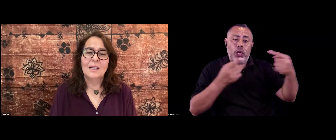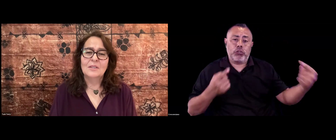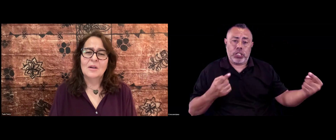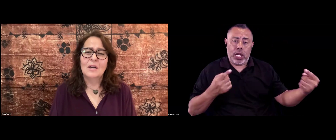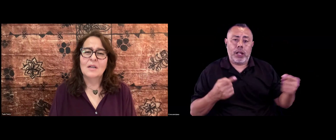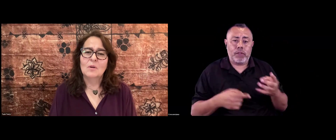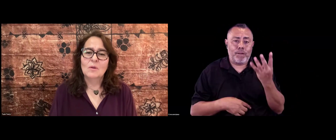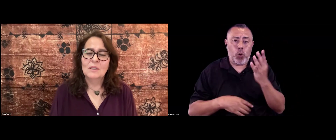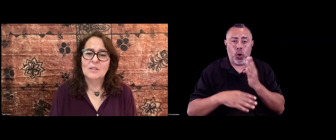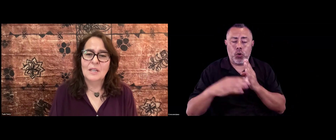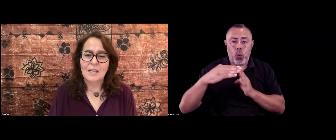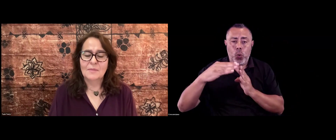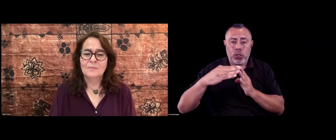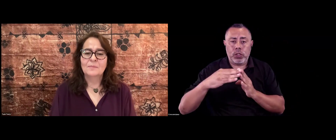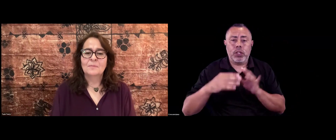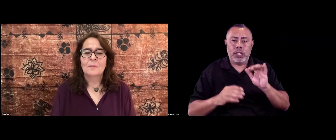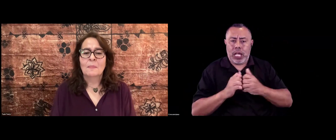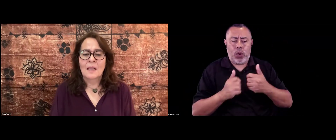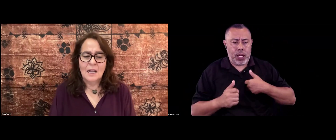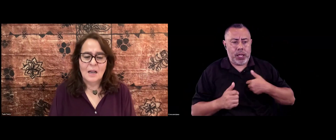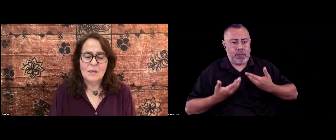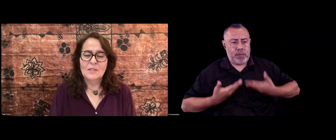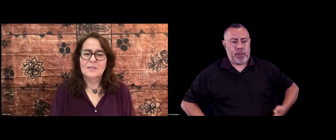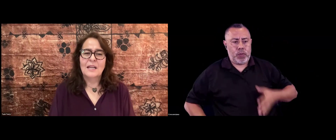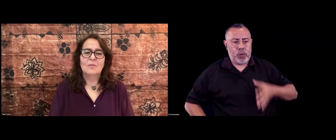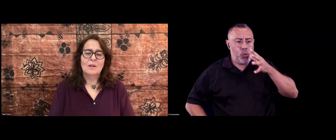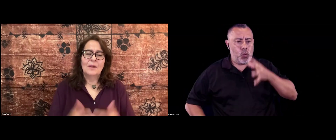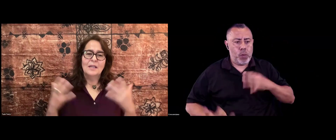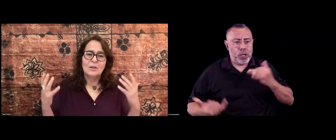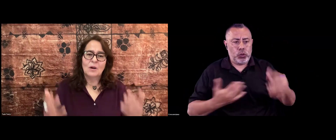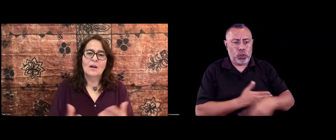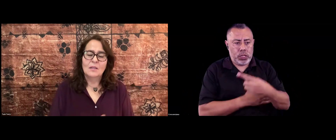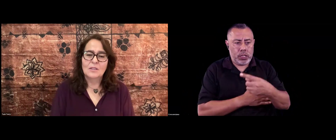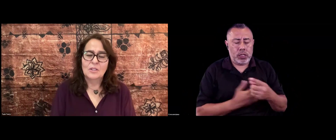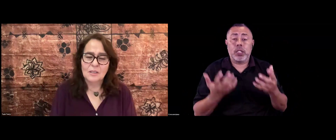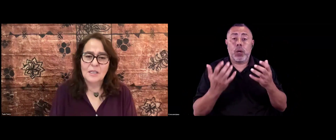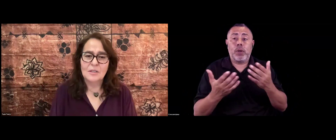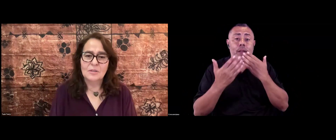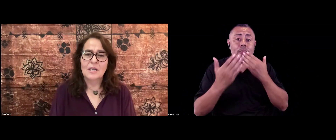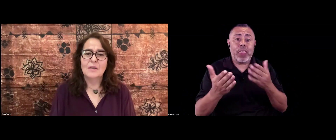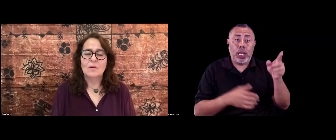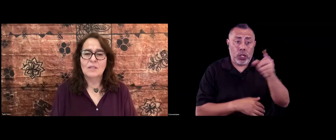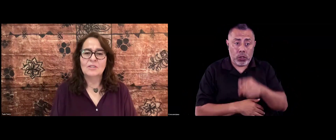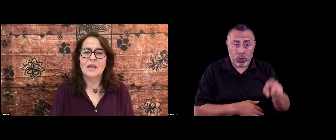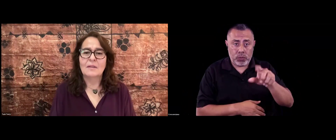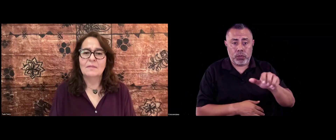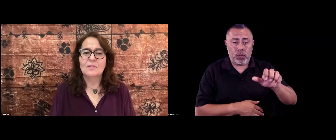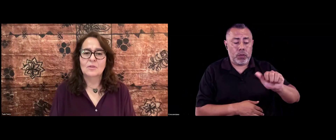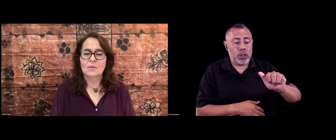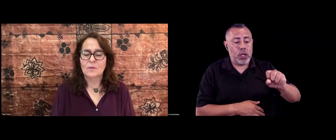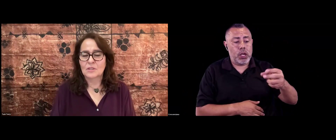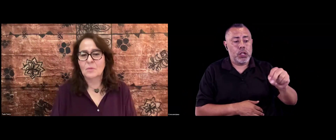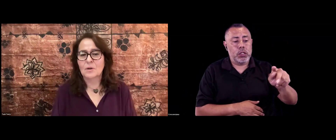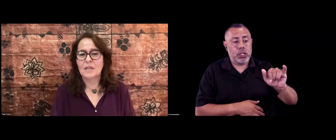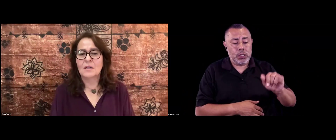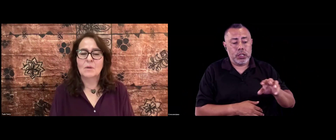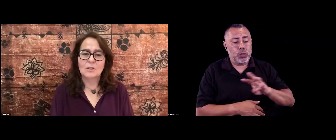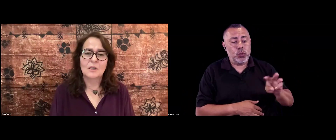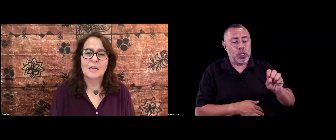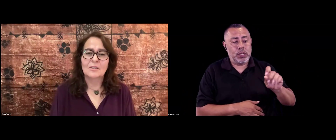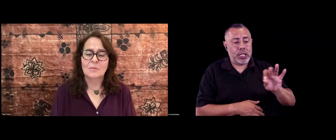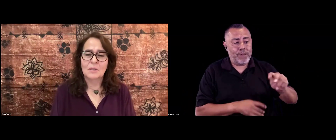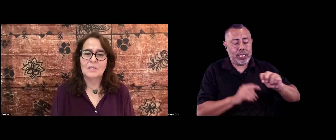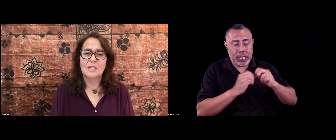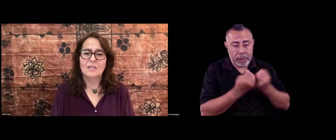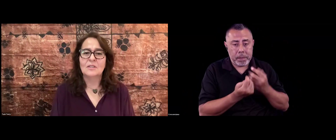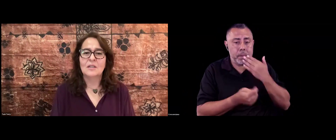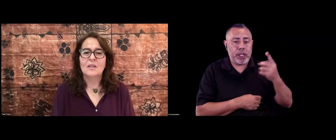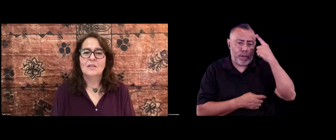And that's how I am a woman today. I want to say I want to thank you all Ashanti and your team Westa so for supporting marginalized communities.